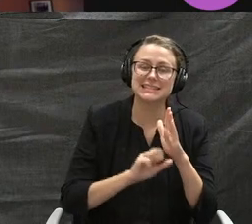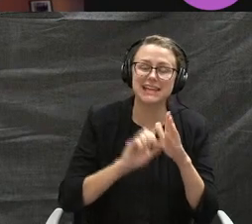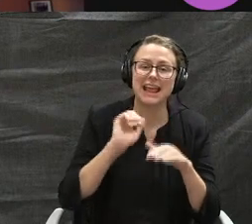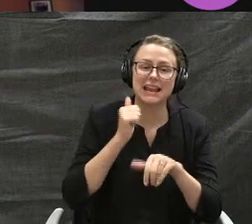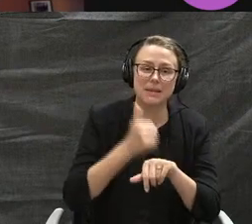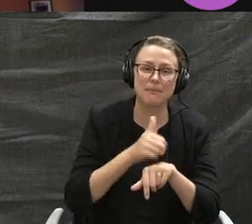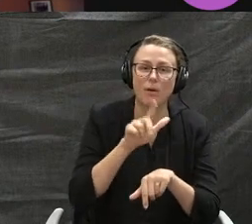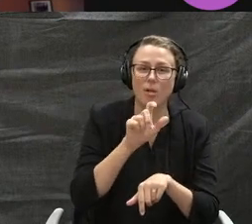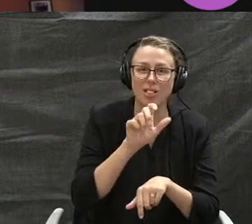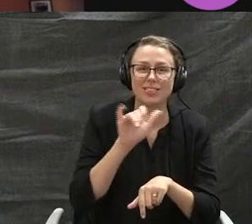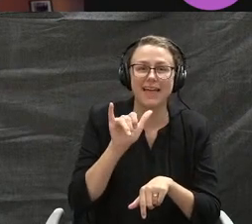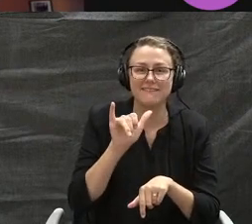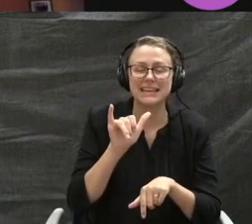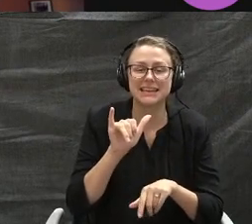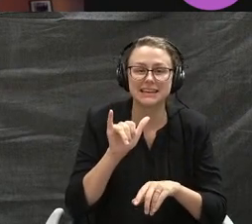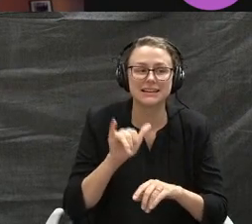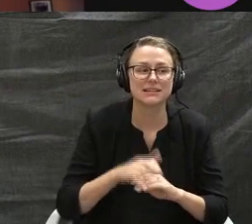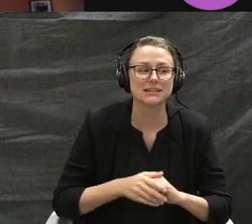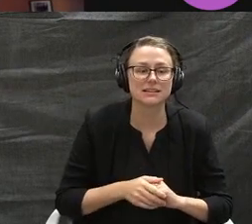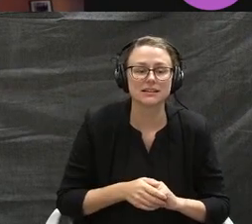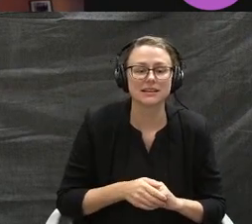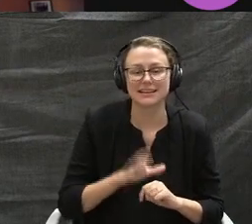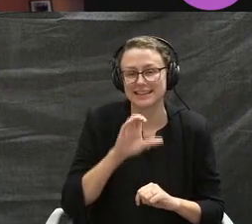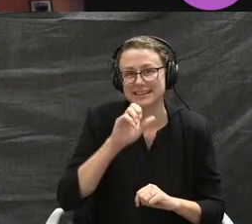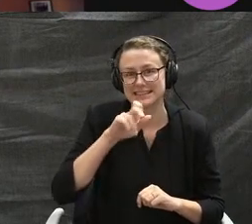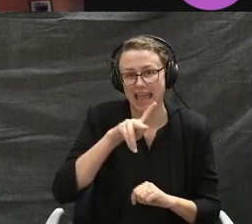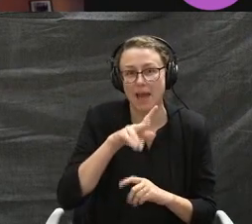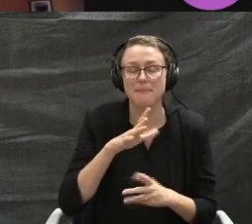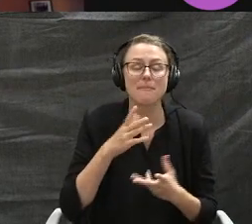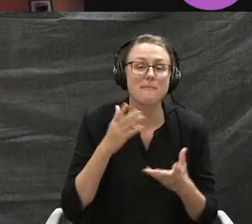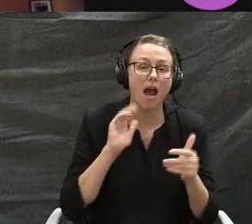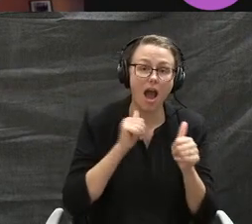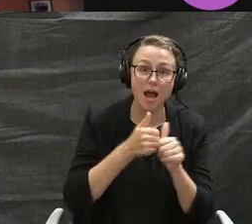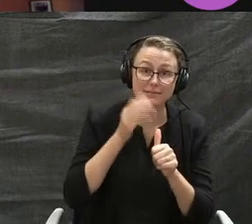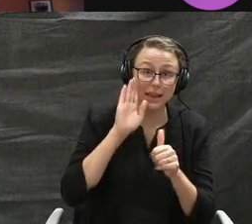state imposed. Levy cap updates update will be presented for